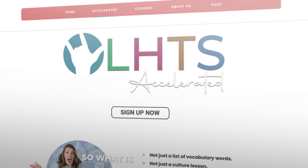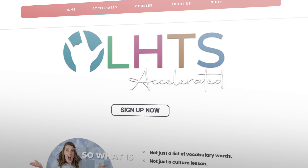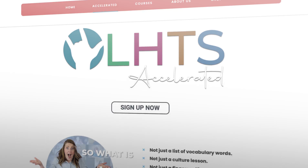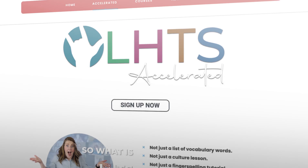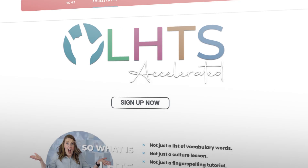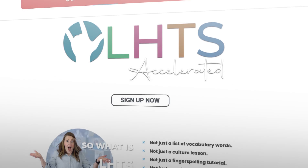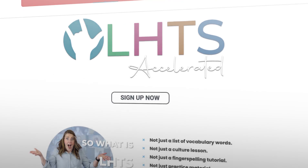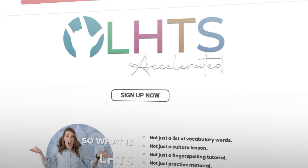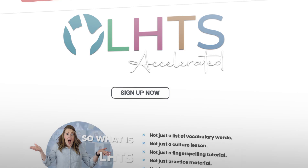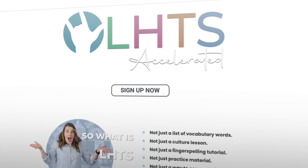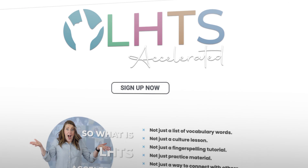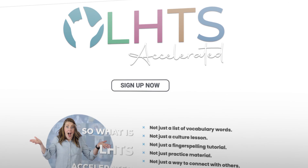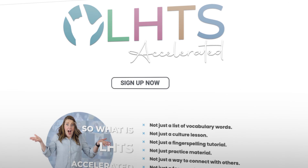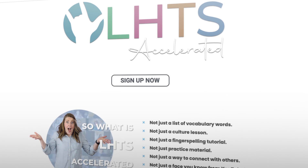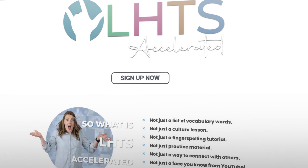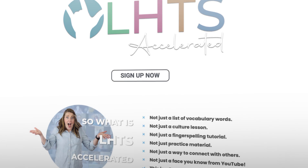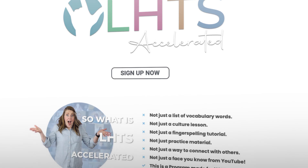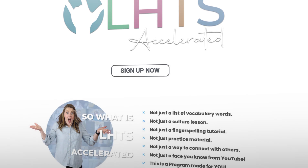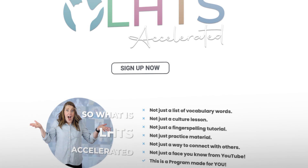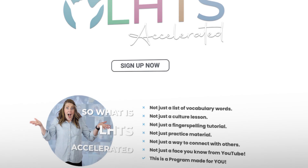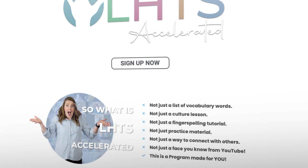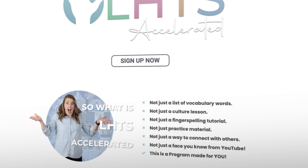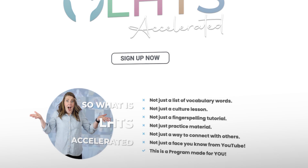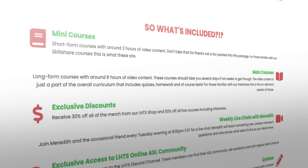So purchasing the curriculum does not just provide you